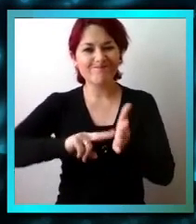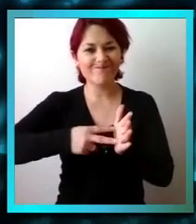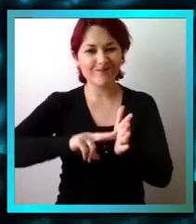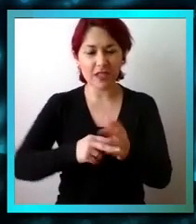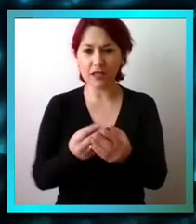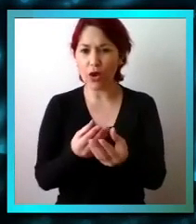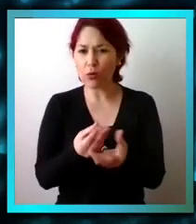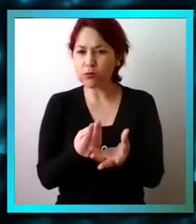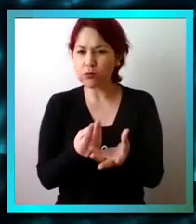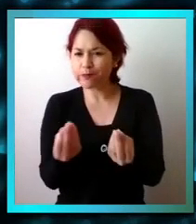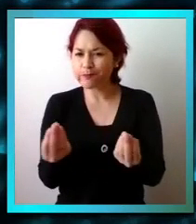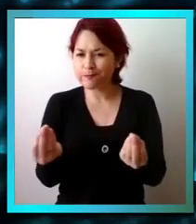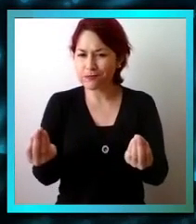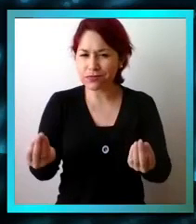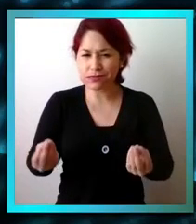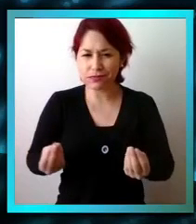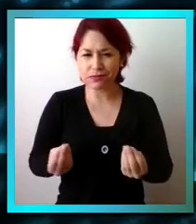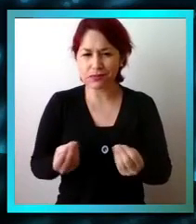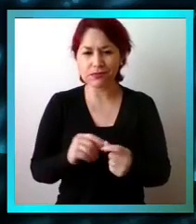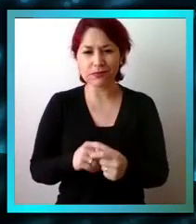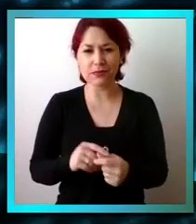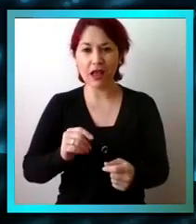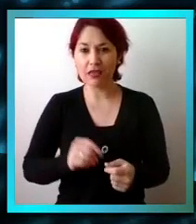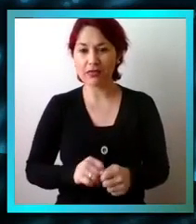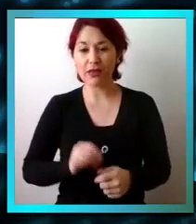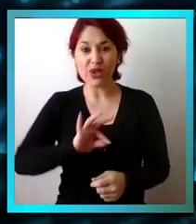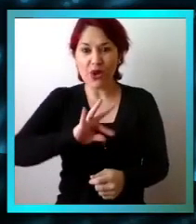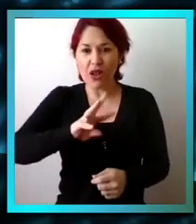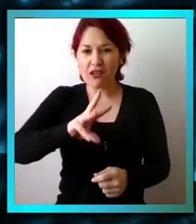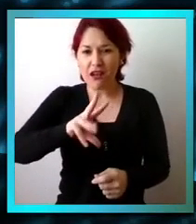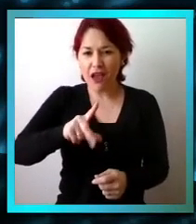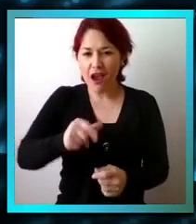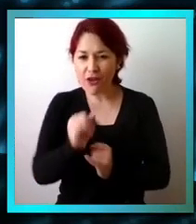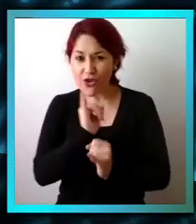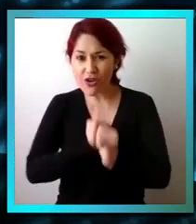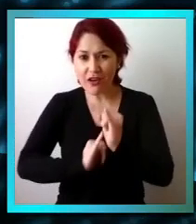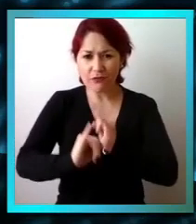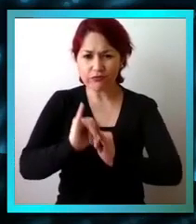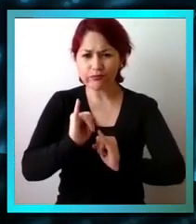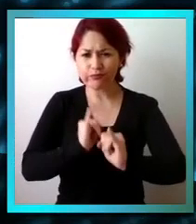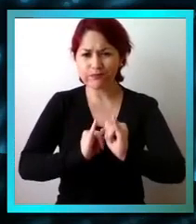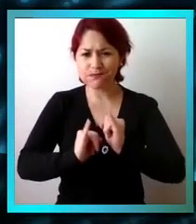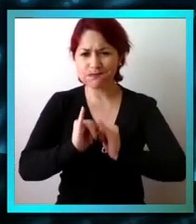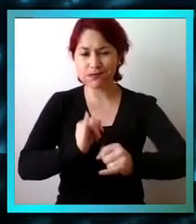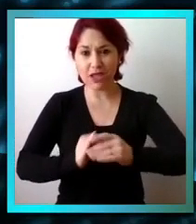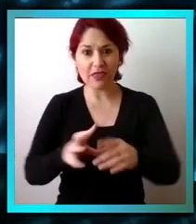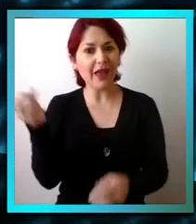they are they learn they're able to create more and more complicated uh malicious applications